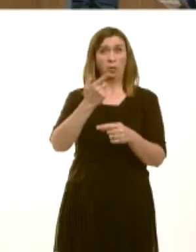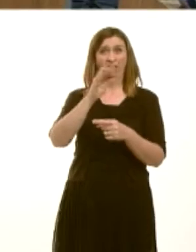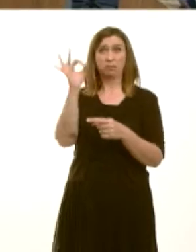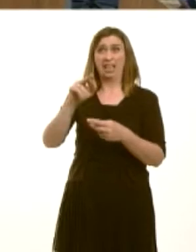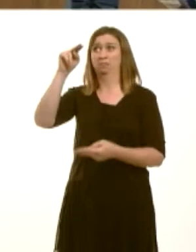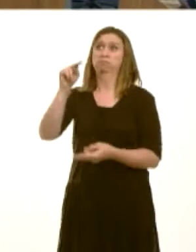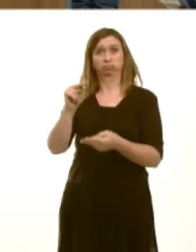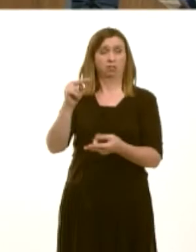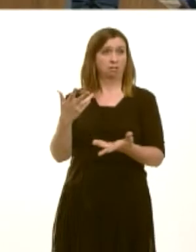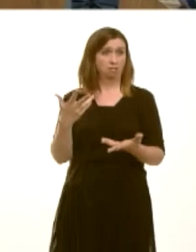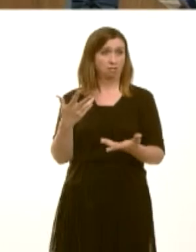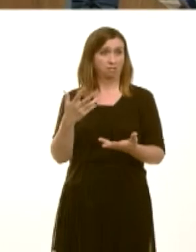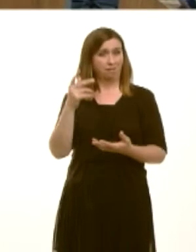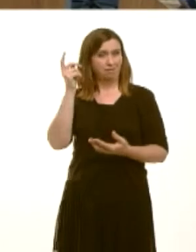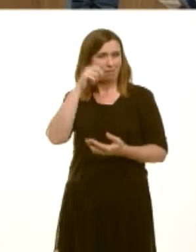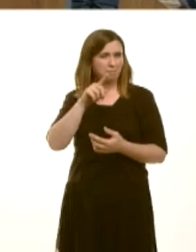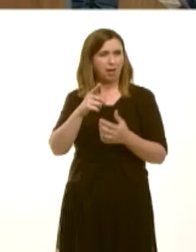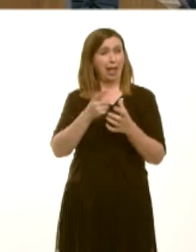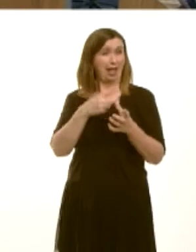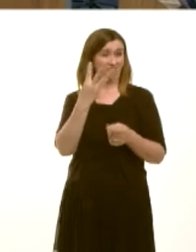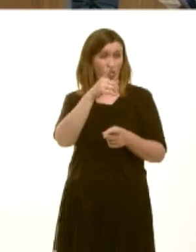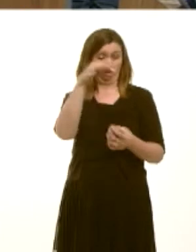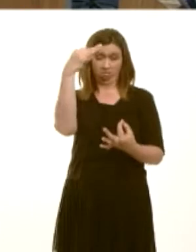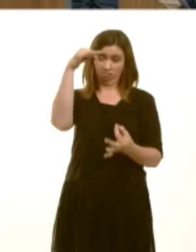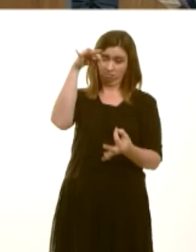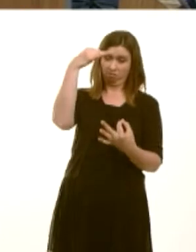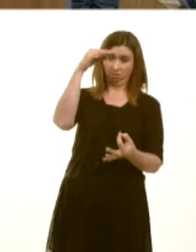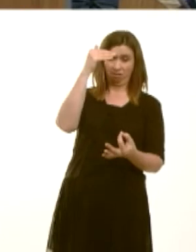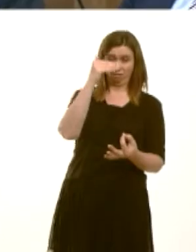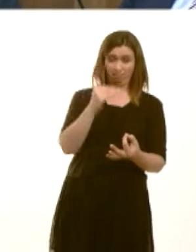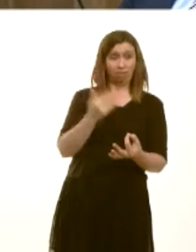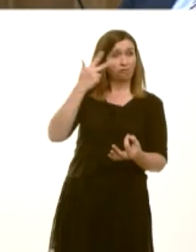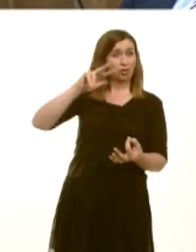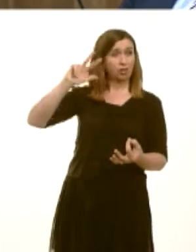written, if you remember, on one side of A4 some three years ago. What they want to see